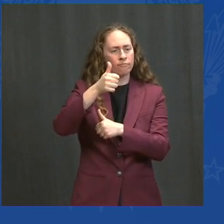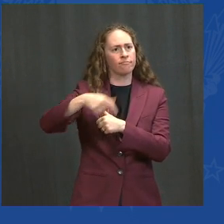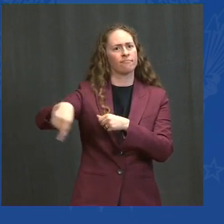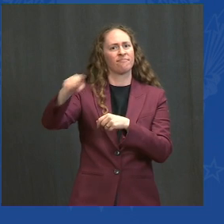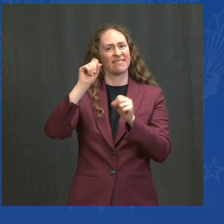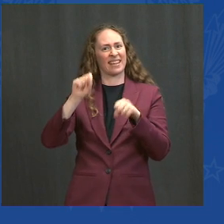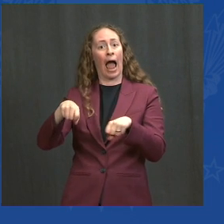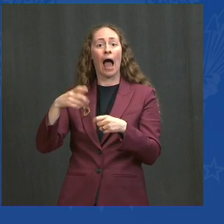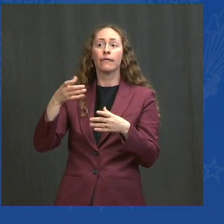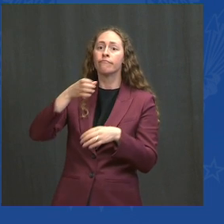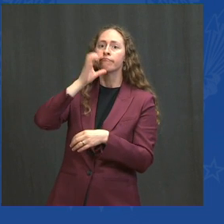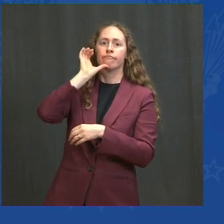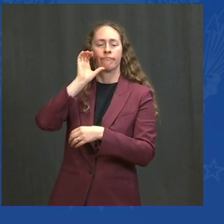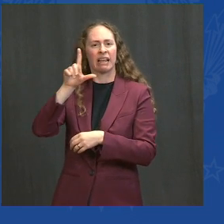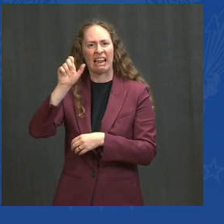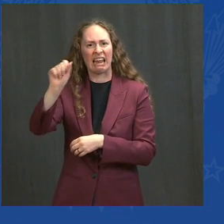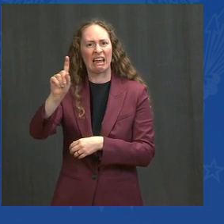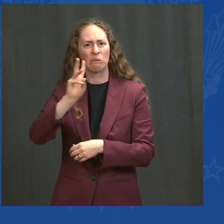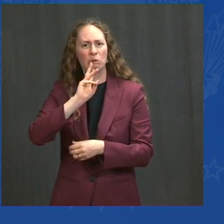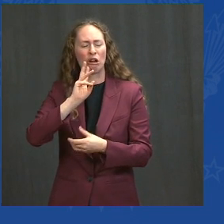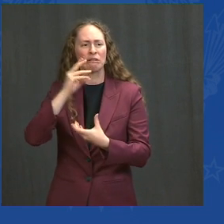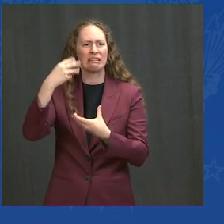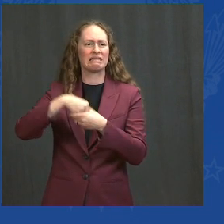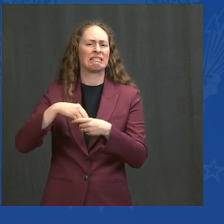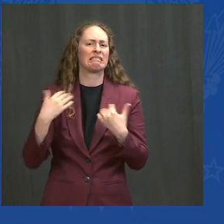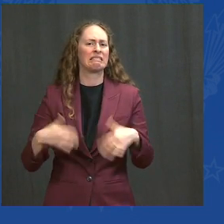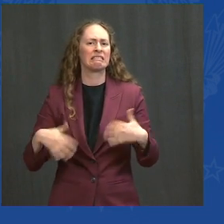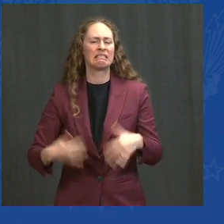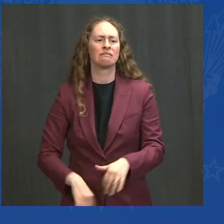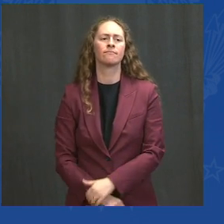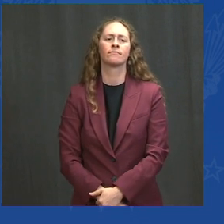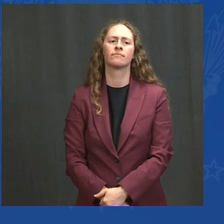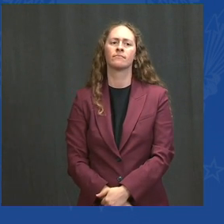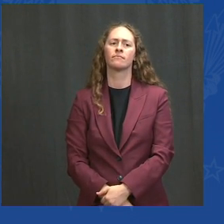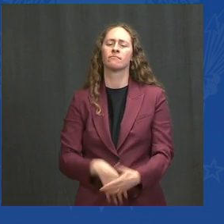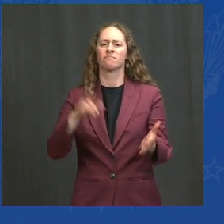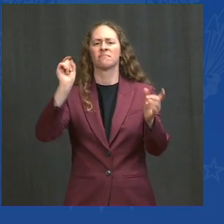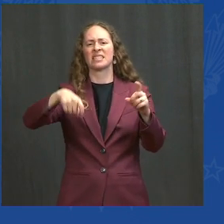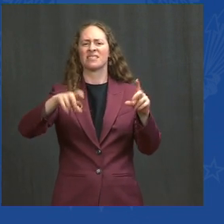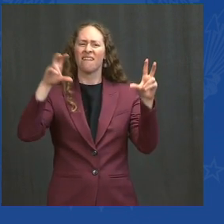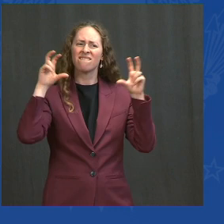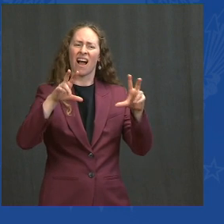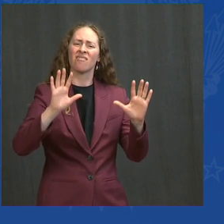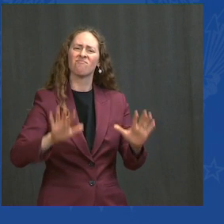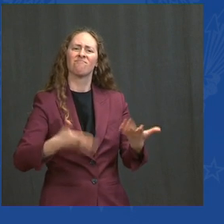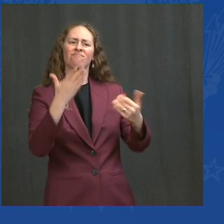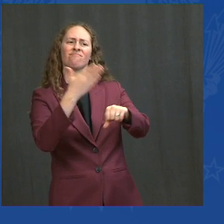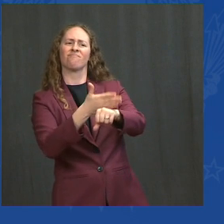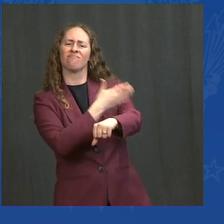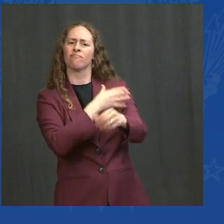This deal contains the largest investment in clean drinking water and waste water infrastructure in American history.